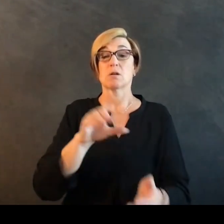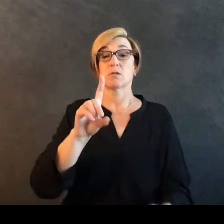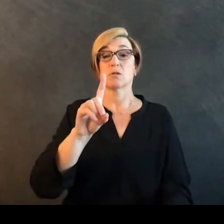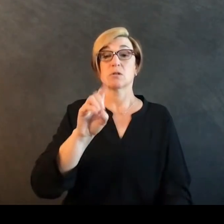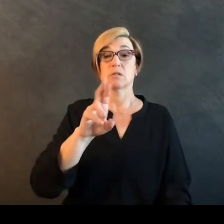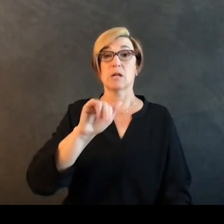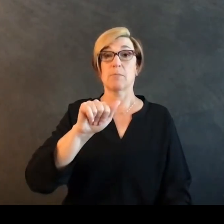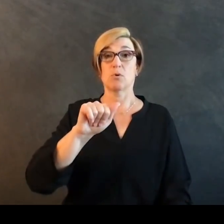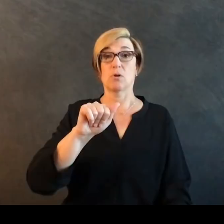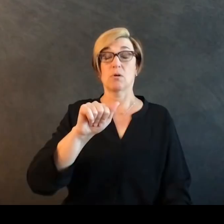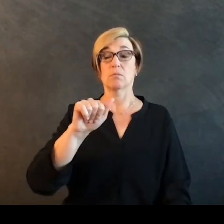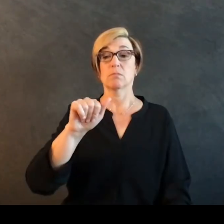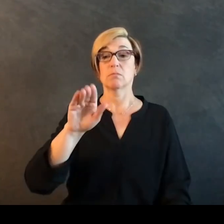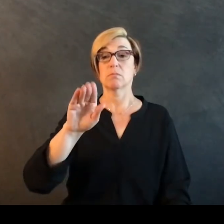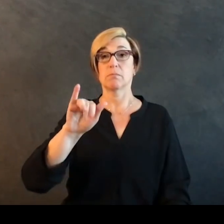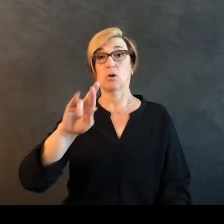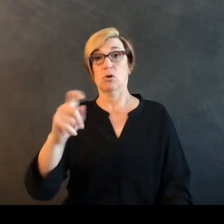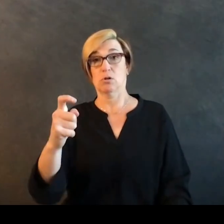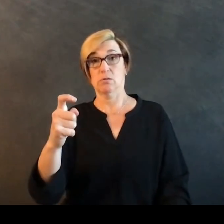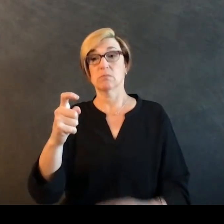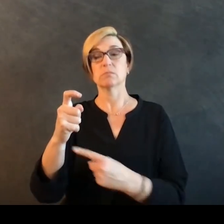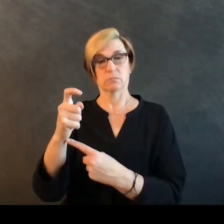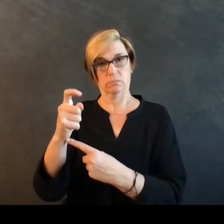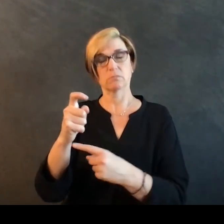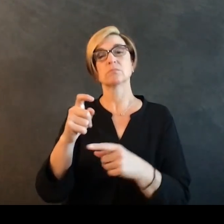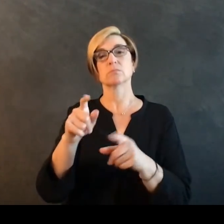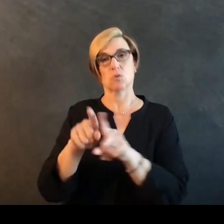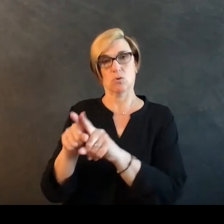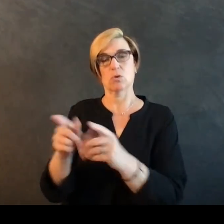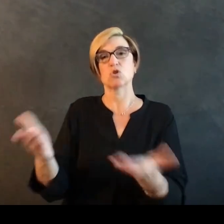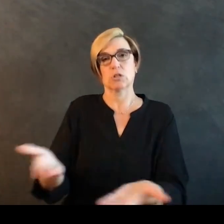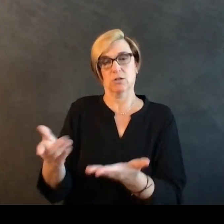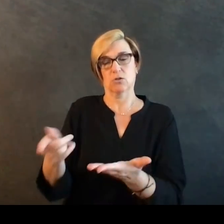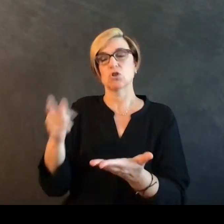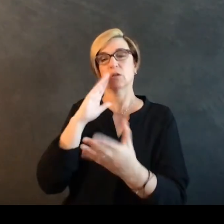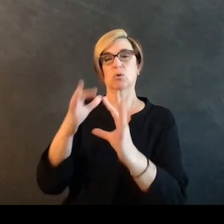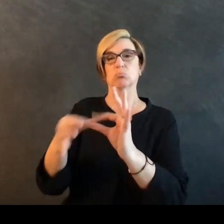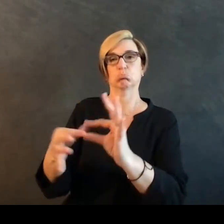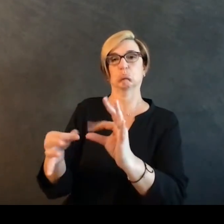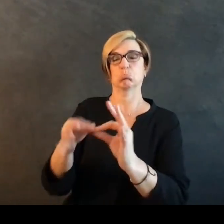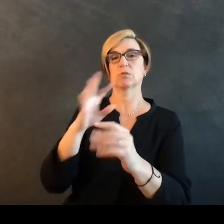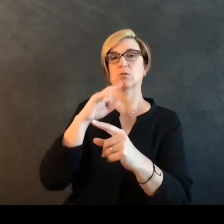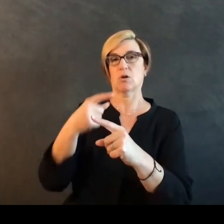reflect in a few moments on the progress that that we're making analyzing the